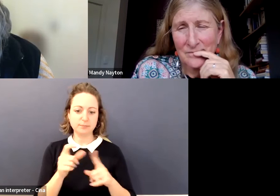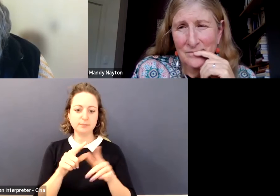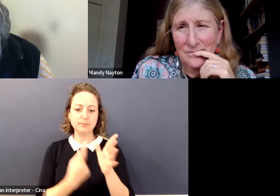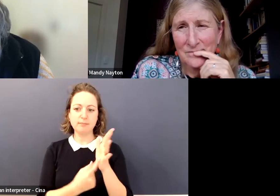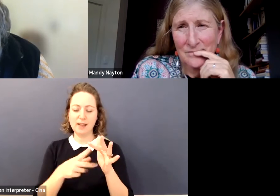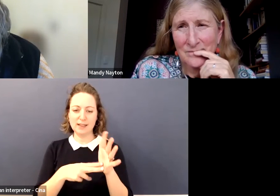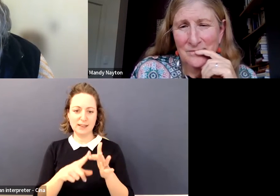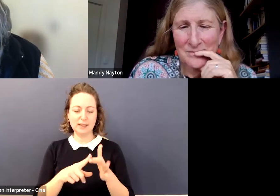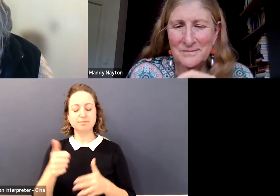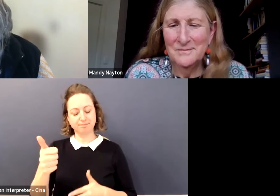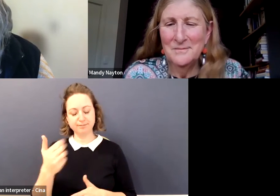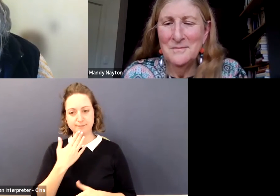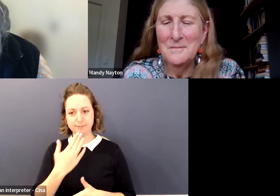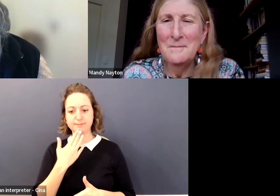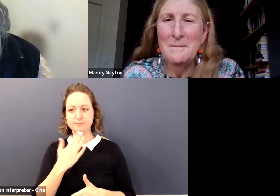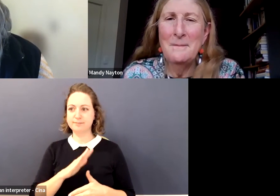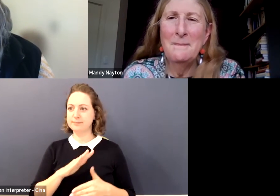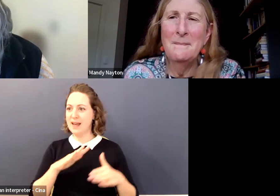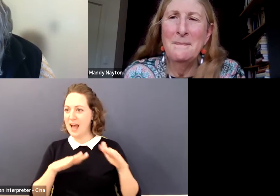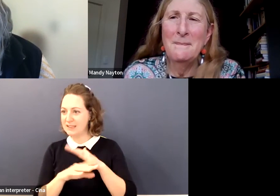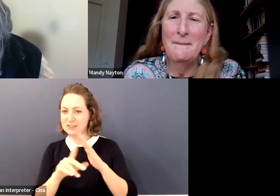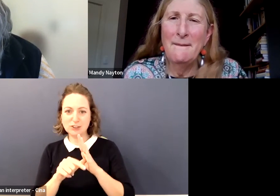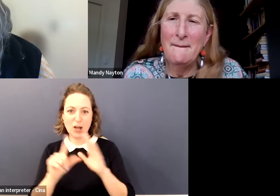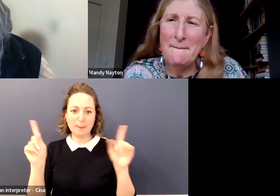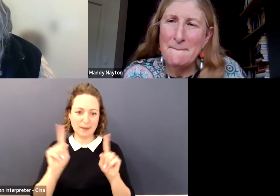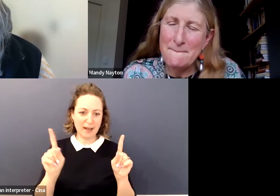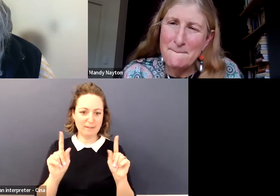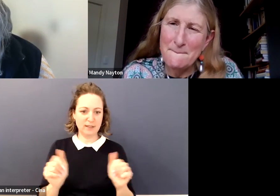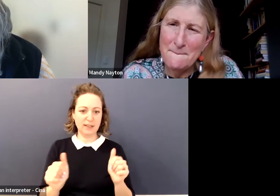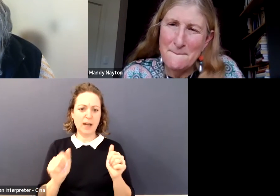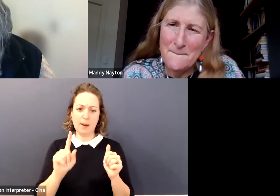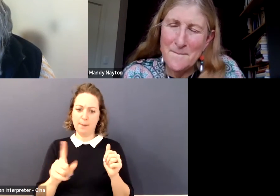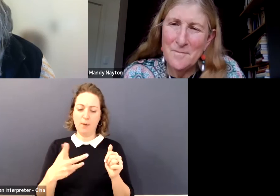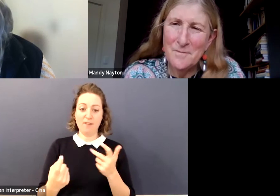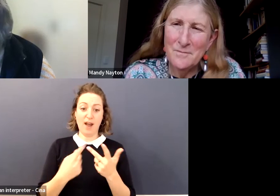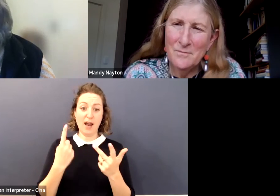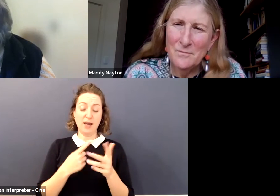thank you for that. We've coming just under time, we do have another webinar coming up which we